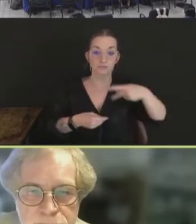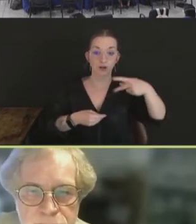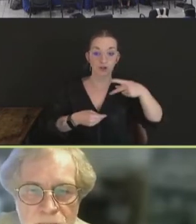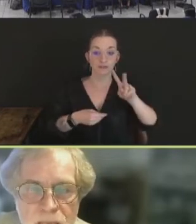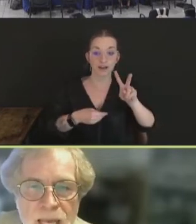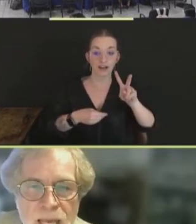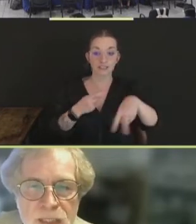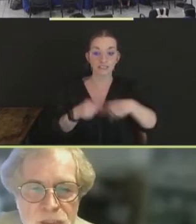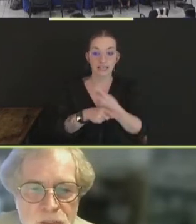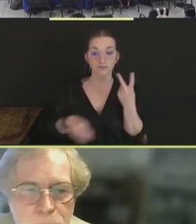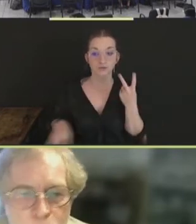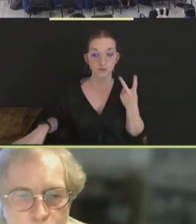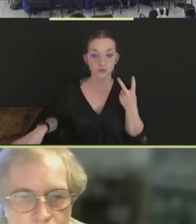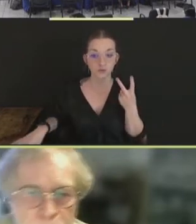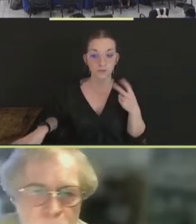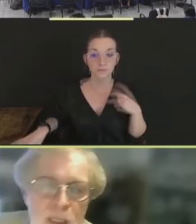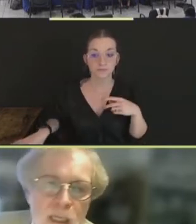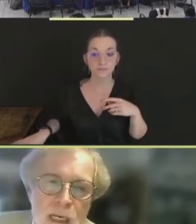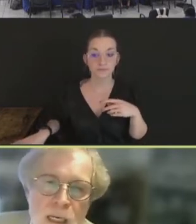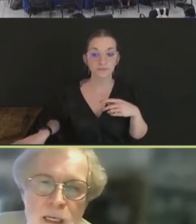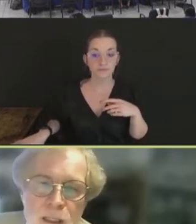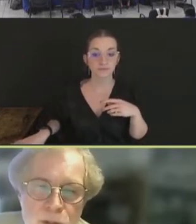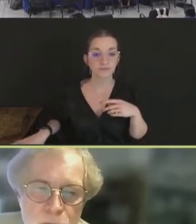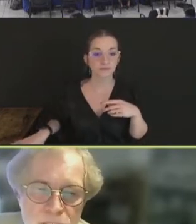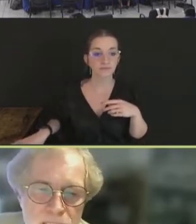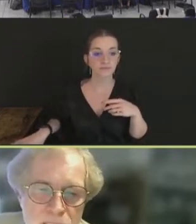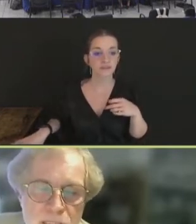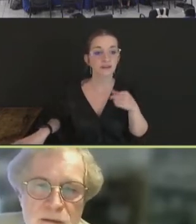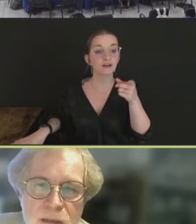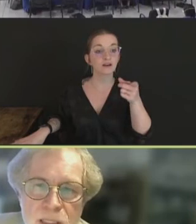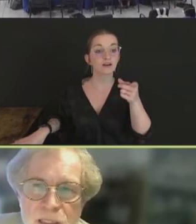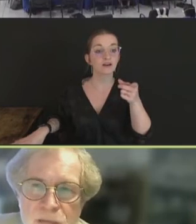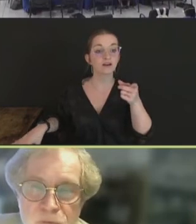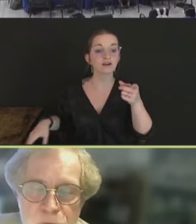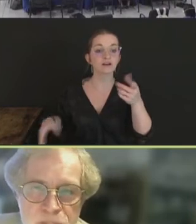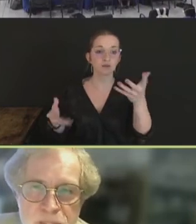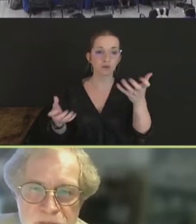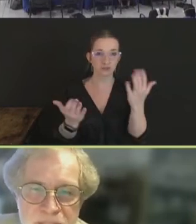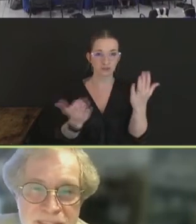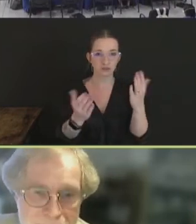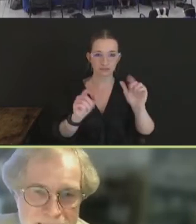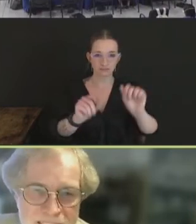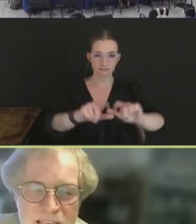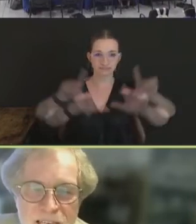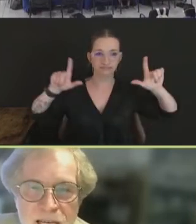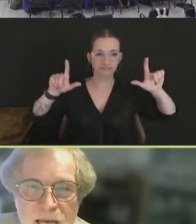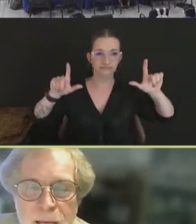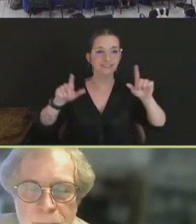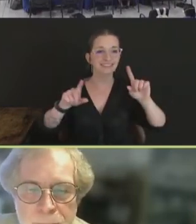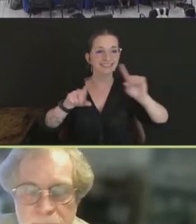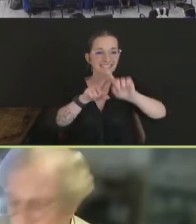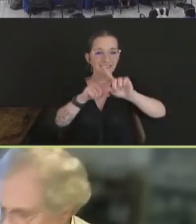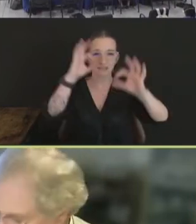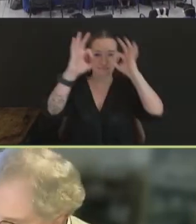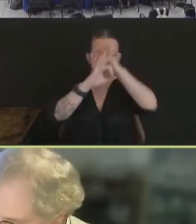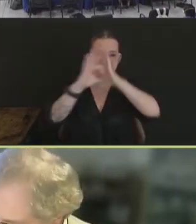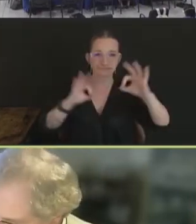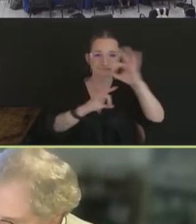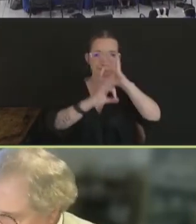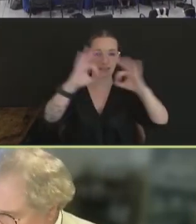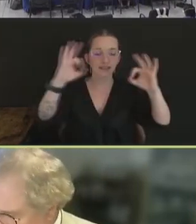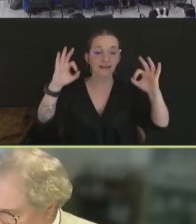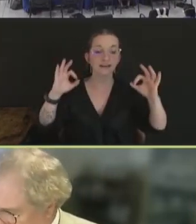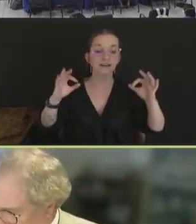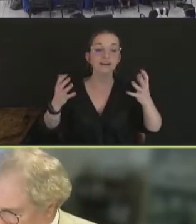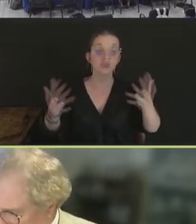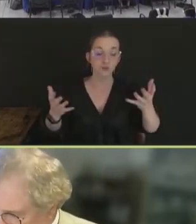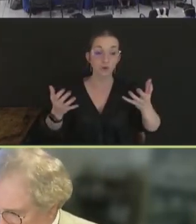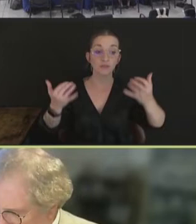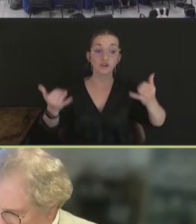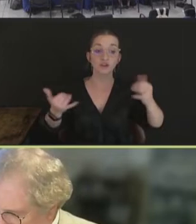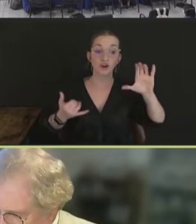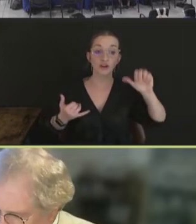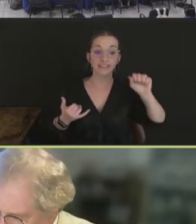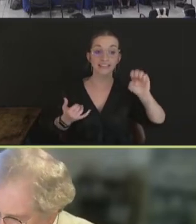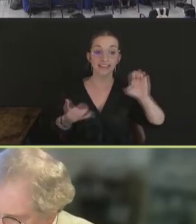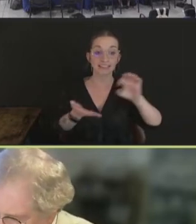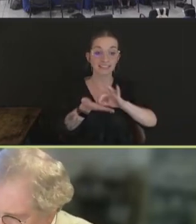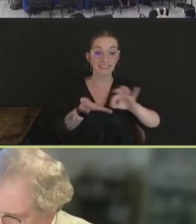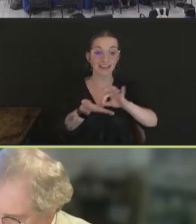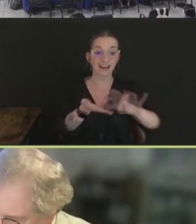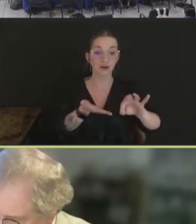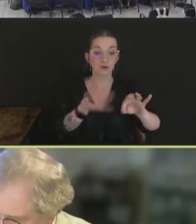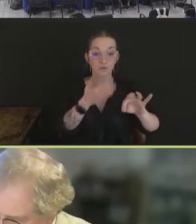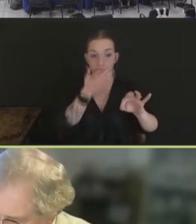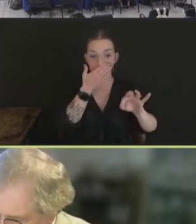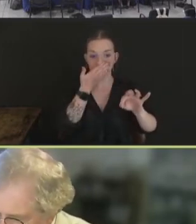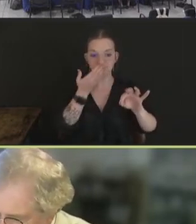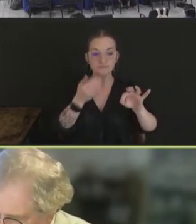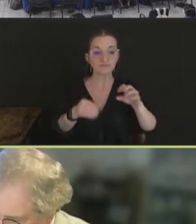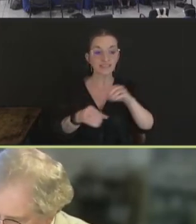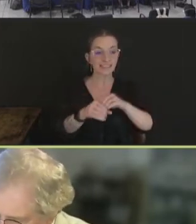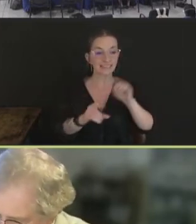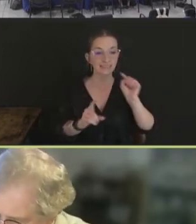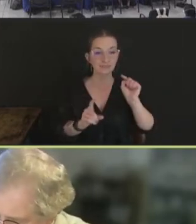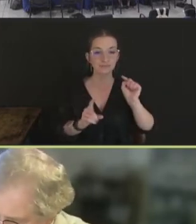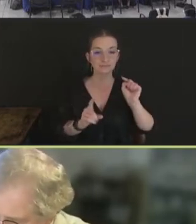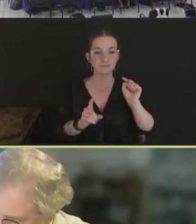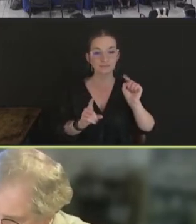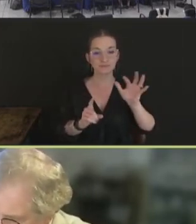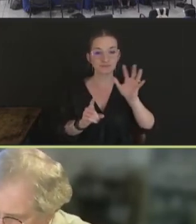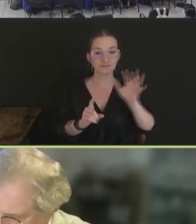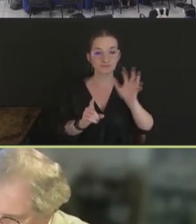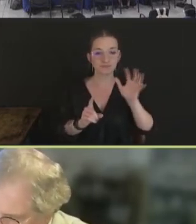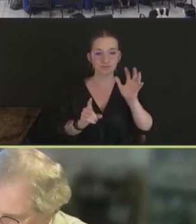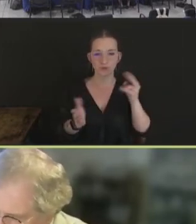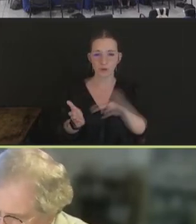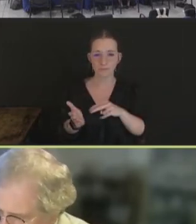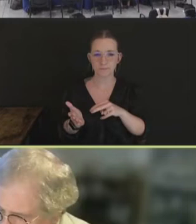And just to blow up, you know, these confluence of dots, the current case count in